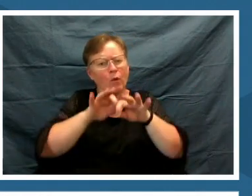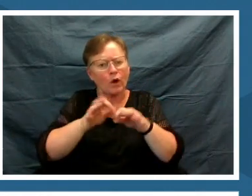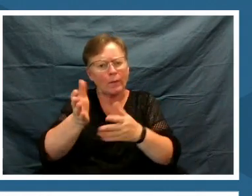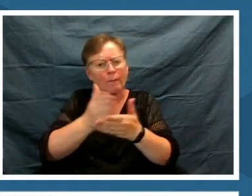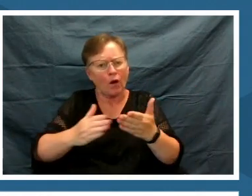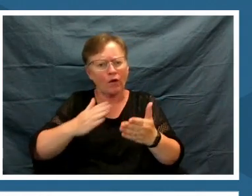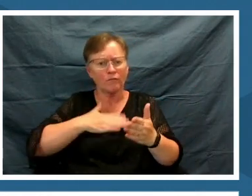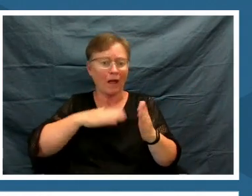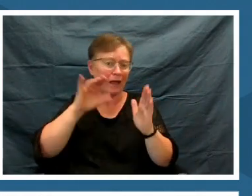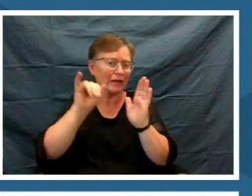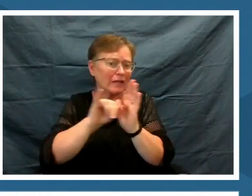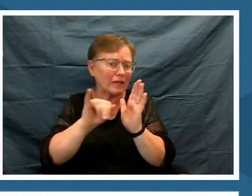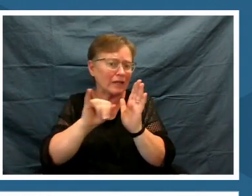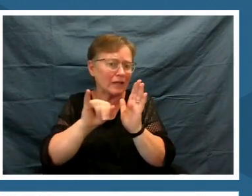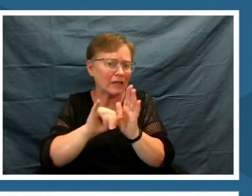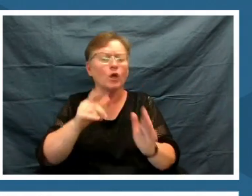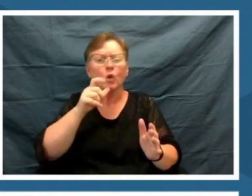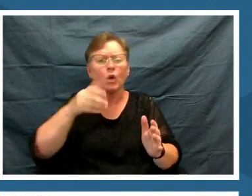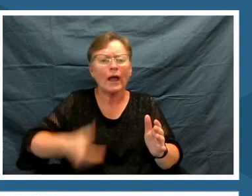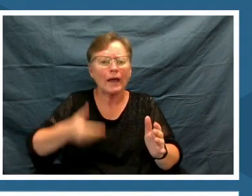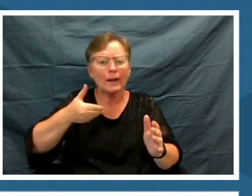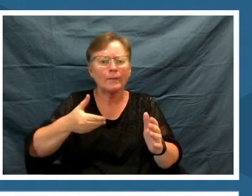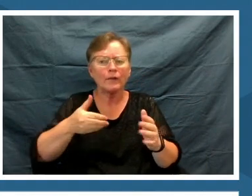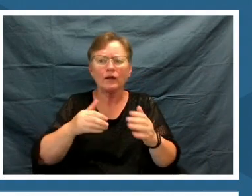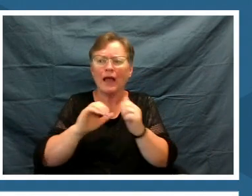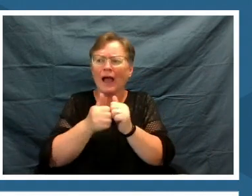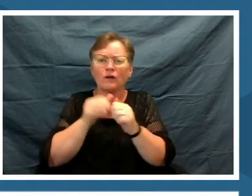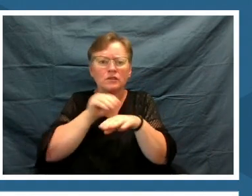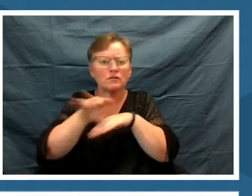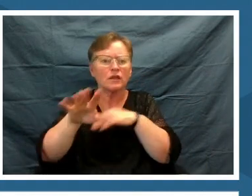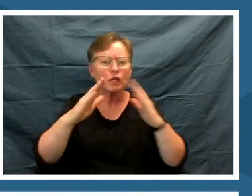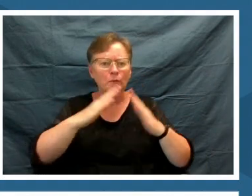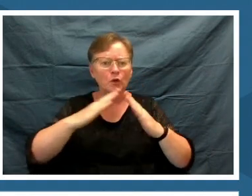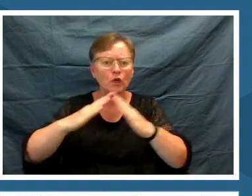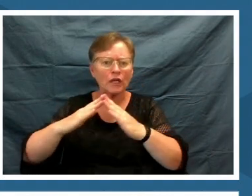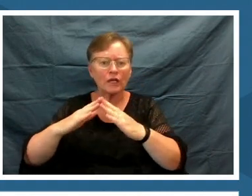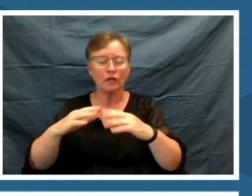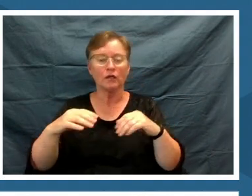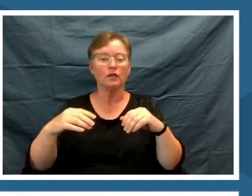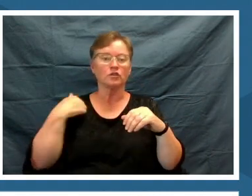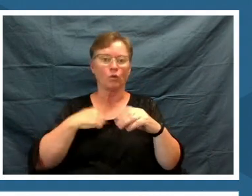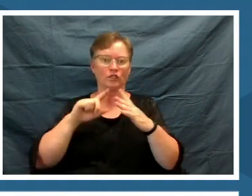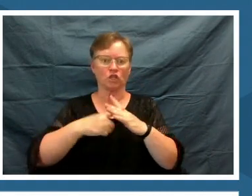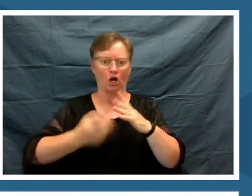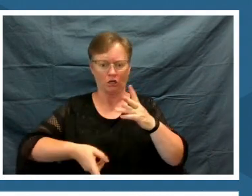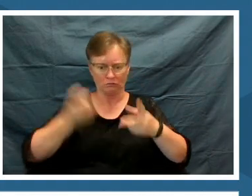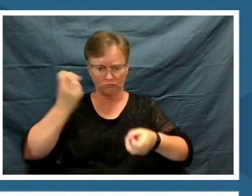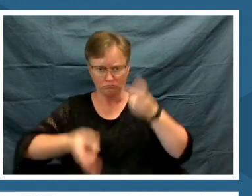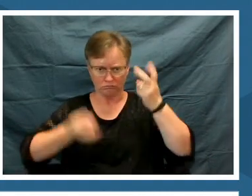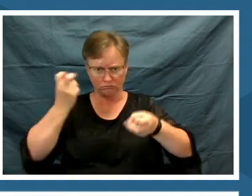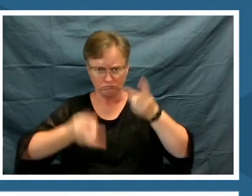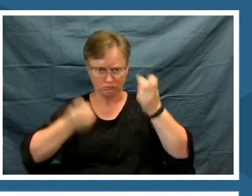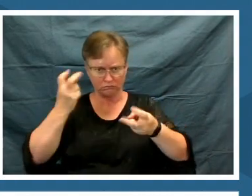important part of my community right so as we unpack this issue from you know we